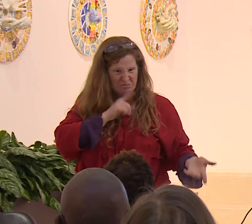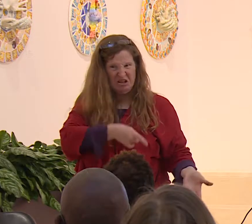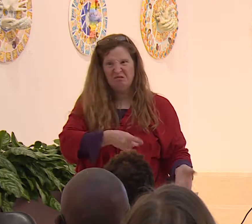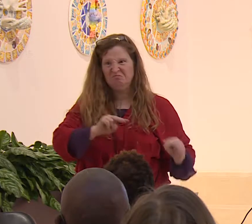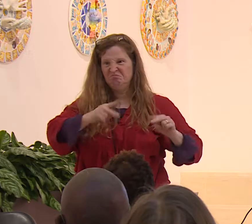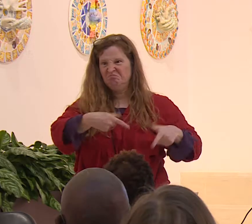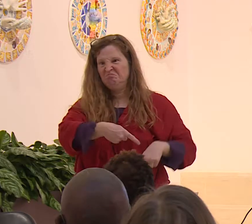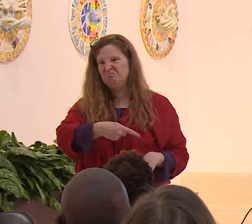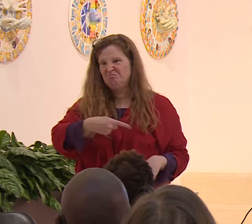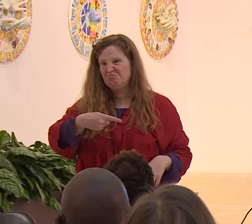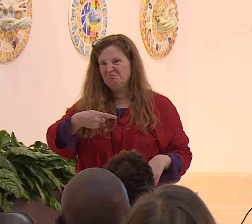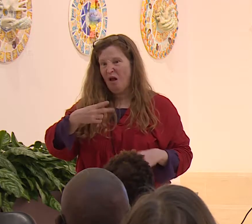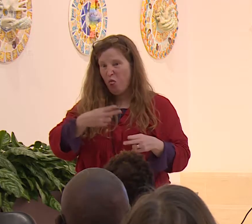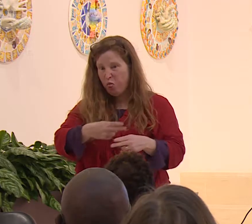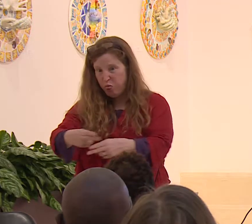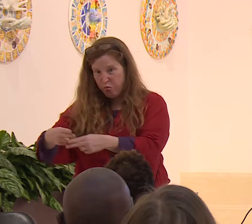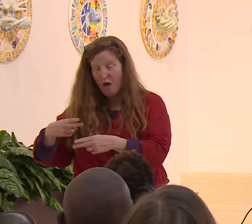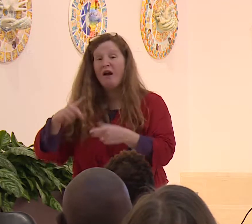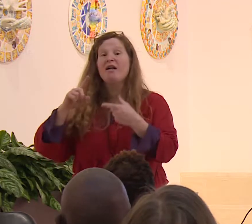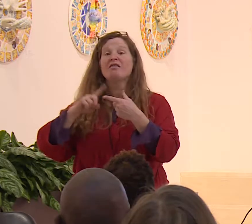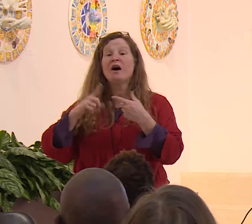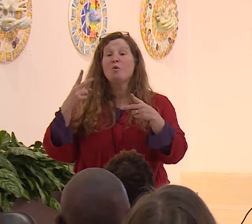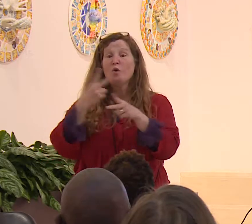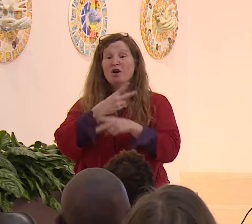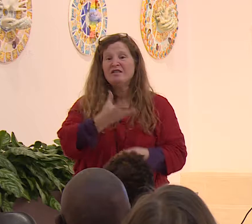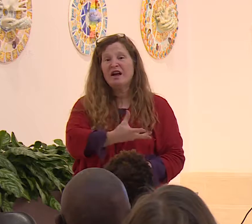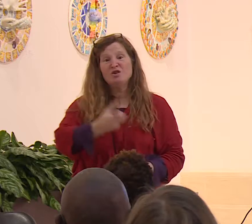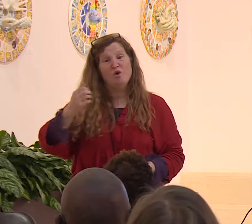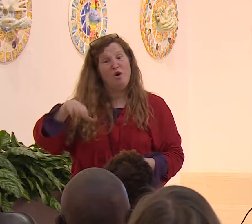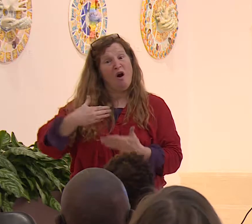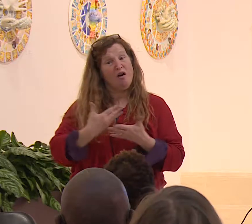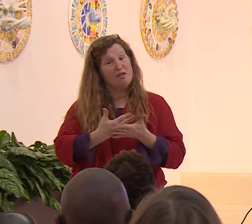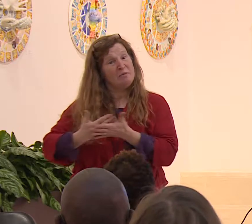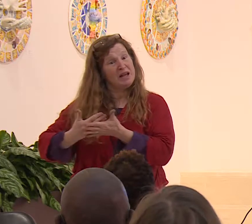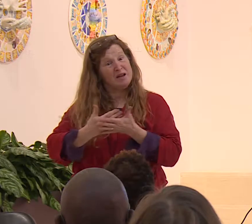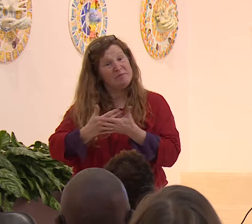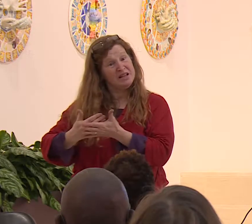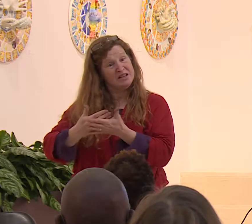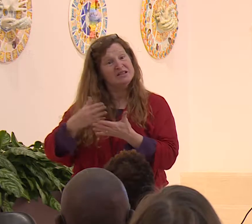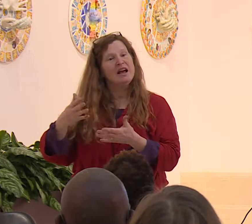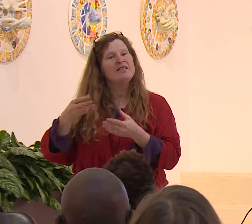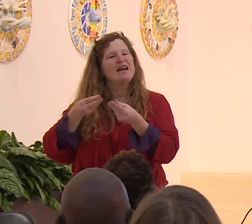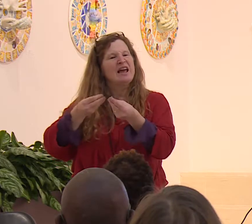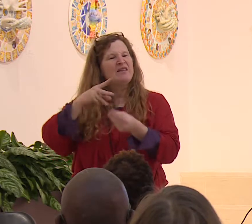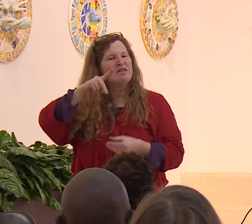He thought, "Oh, Mother can't speak. "She has absolutely no place. "She can't name her own children.